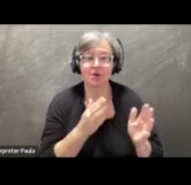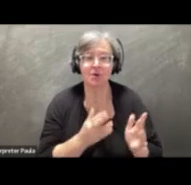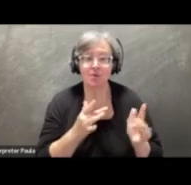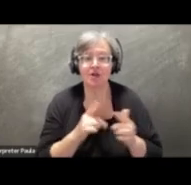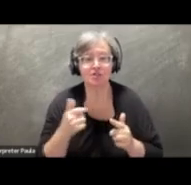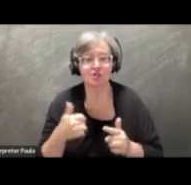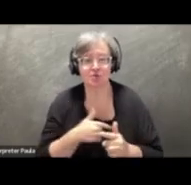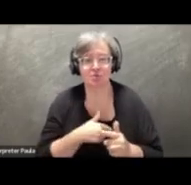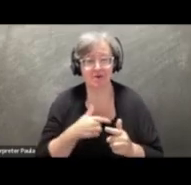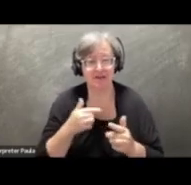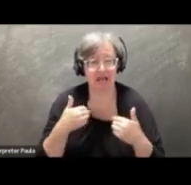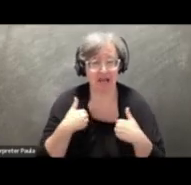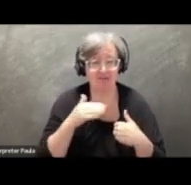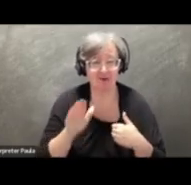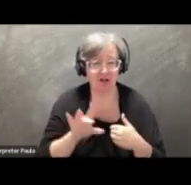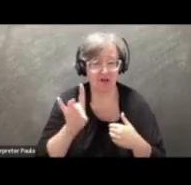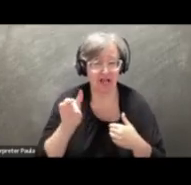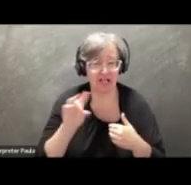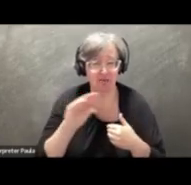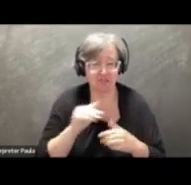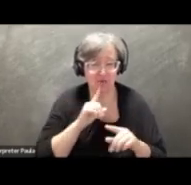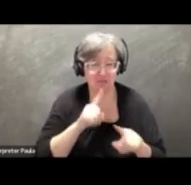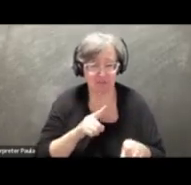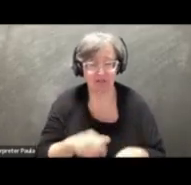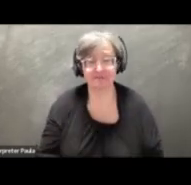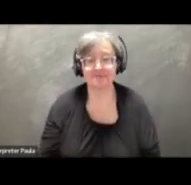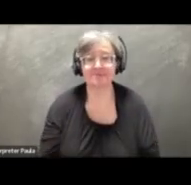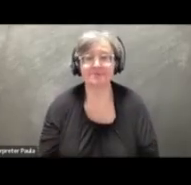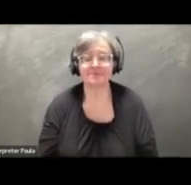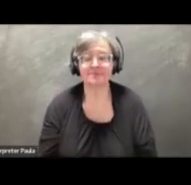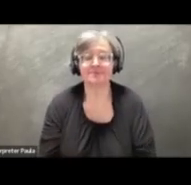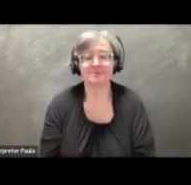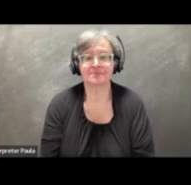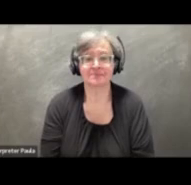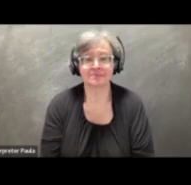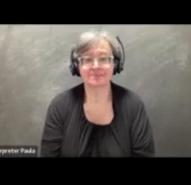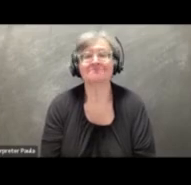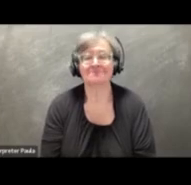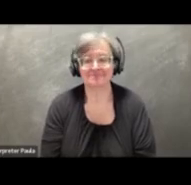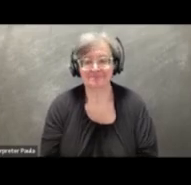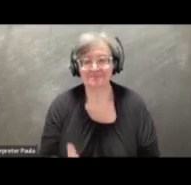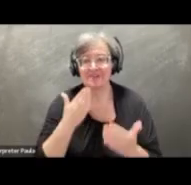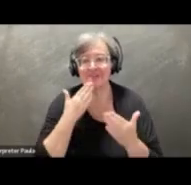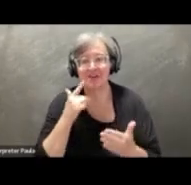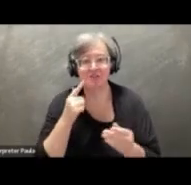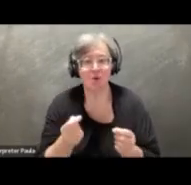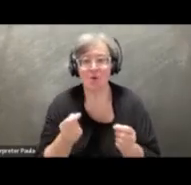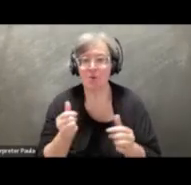about 80% responses. Thank you for your quick participation